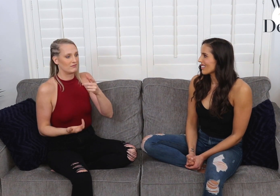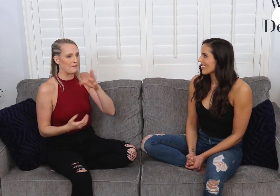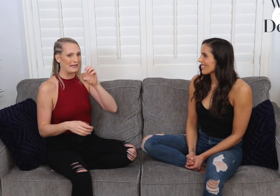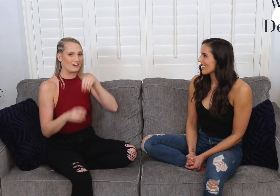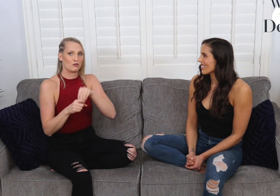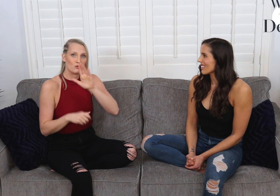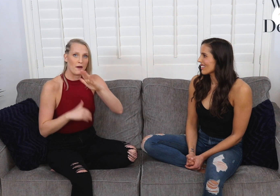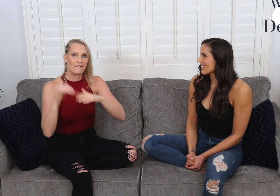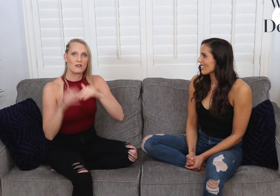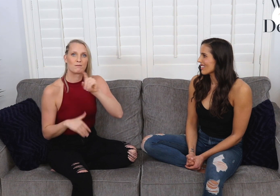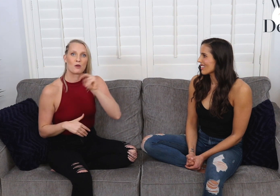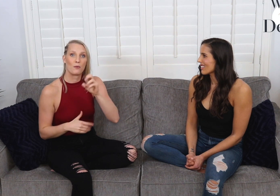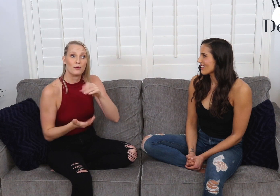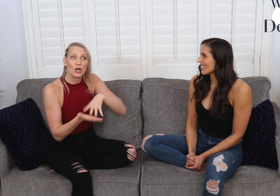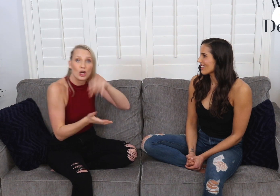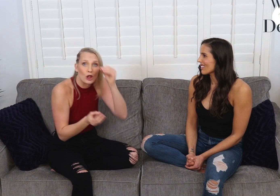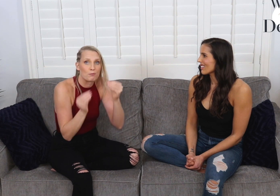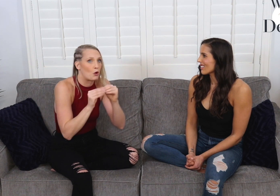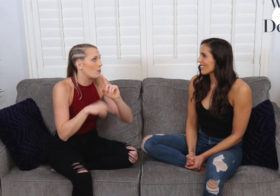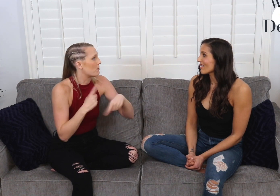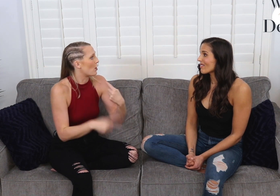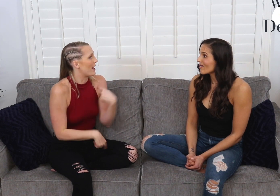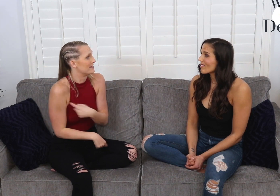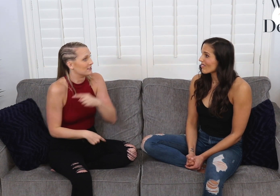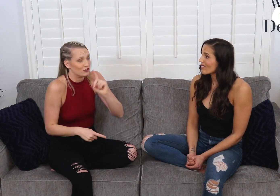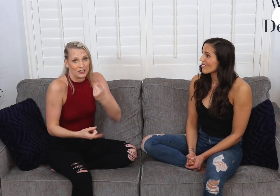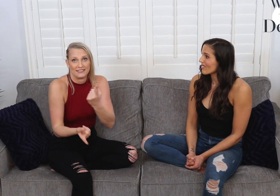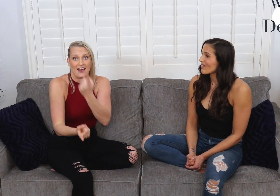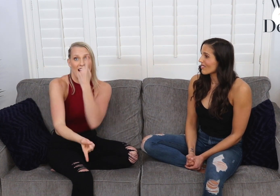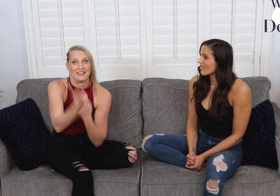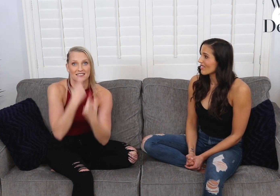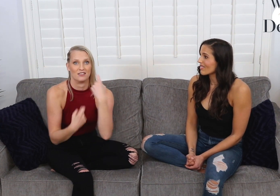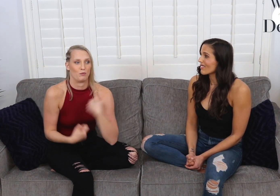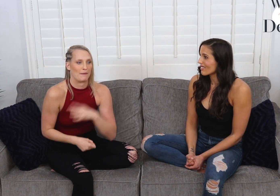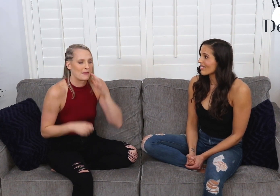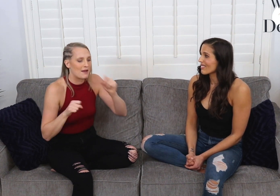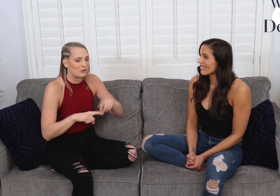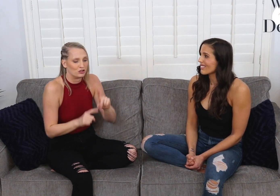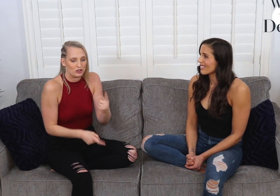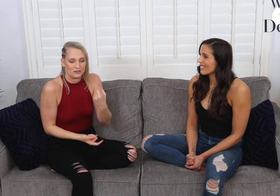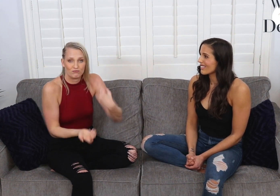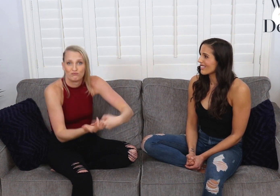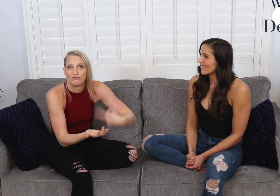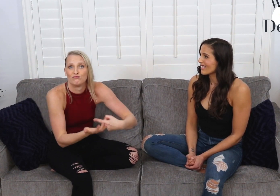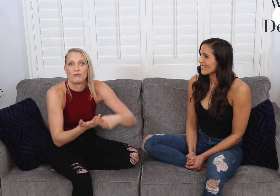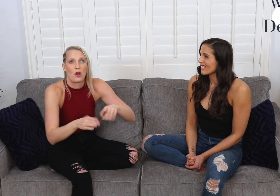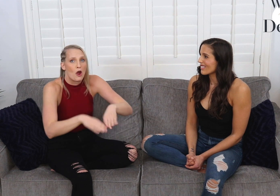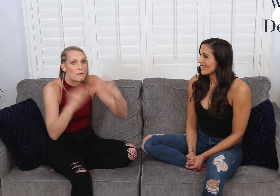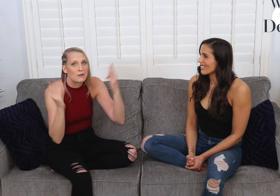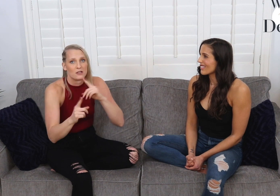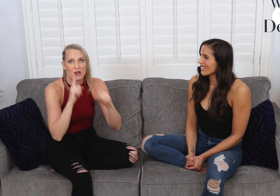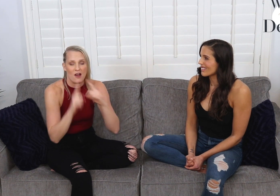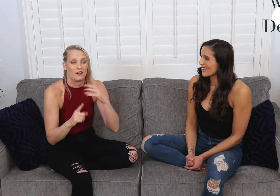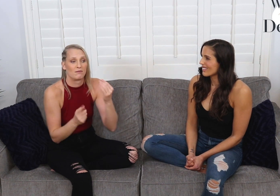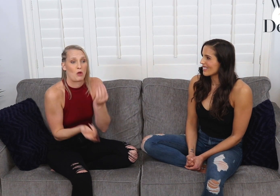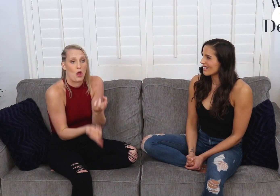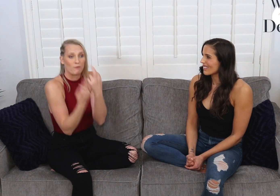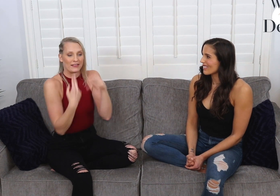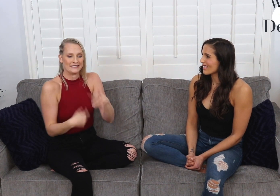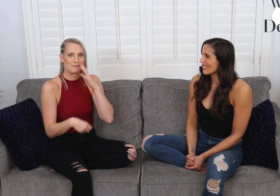to allow you to be in your own comfort zone and learn about us and just ask your questions so we can have an open dialogue and hopefully